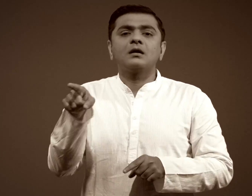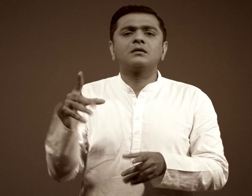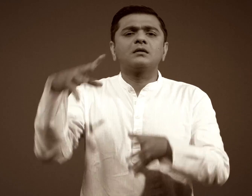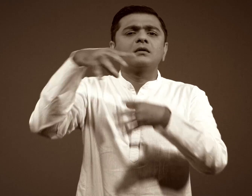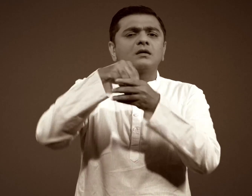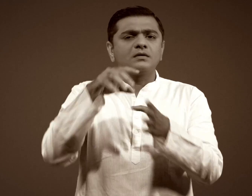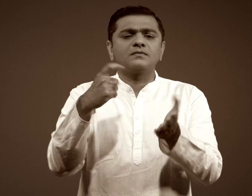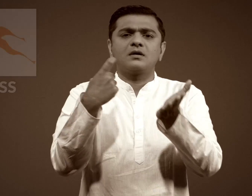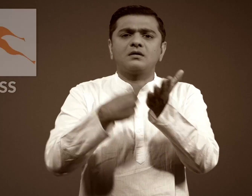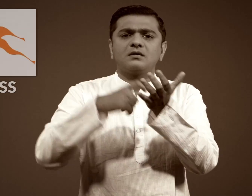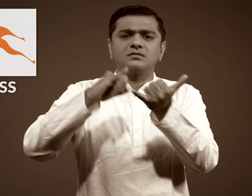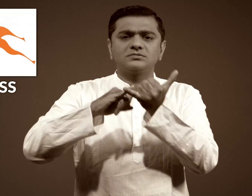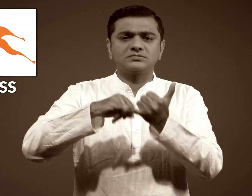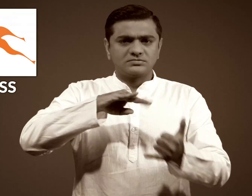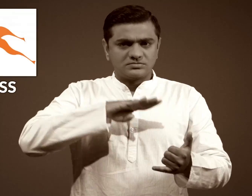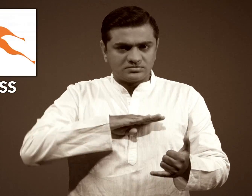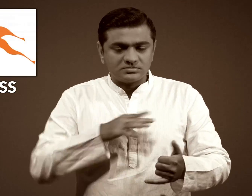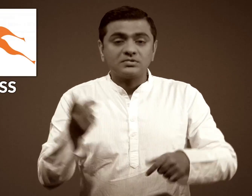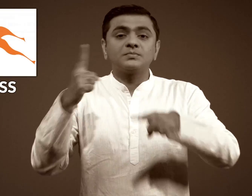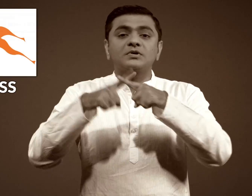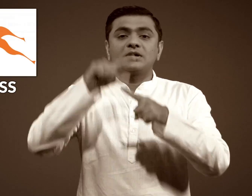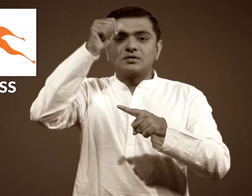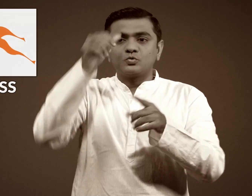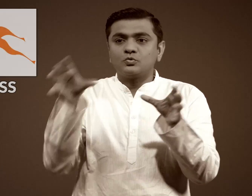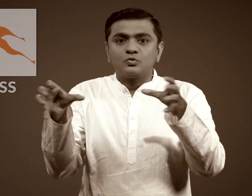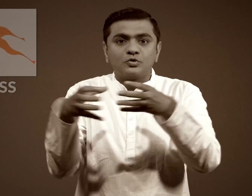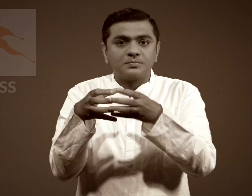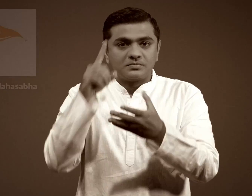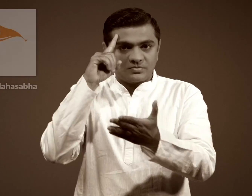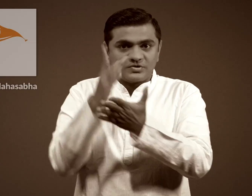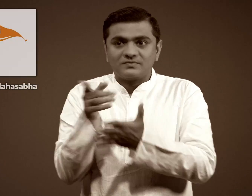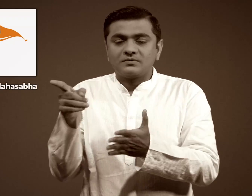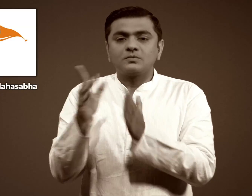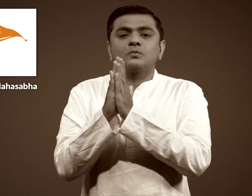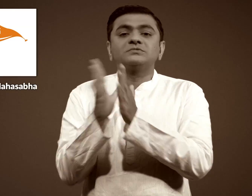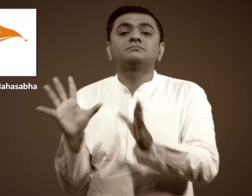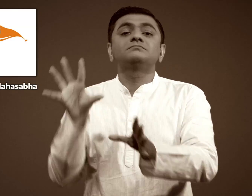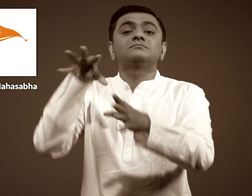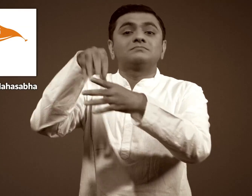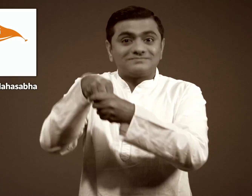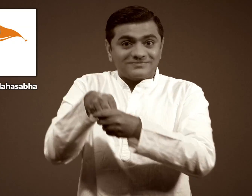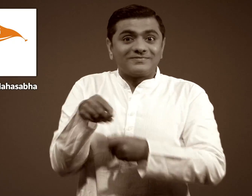He was a member of the RSS & the Hindu Mahasabha.